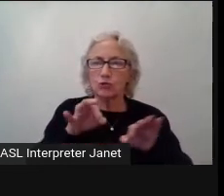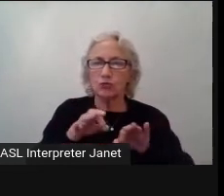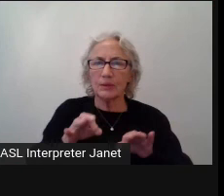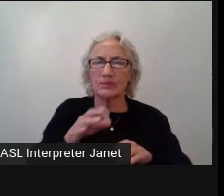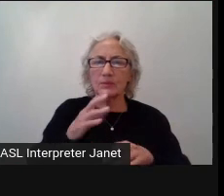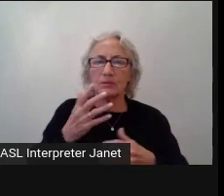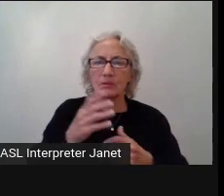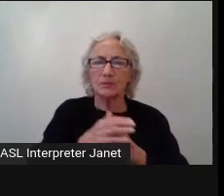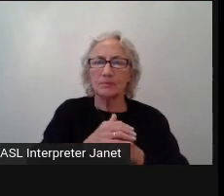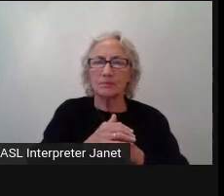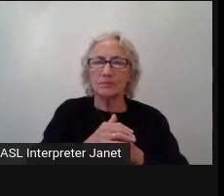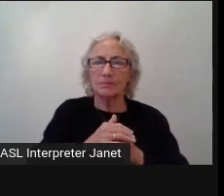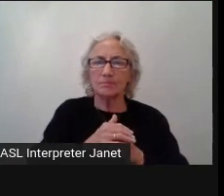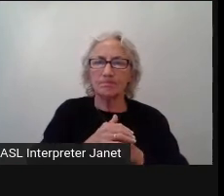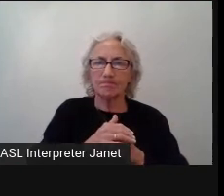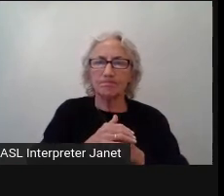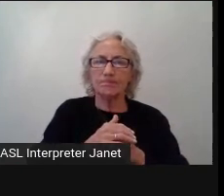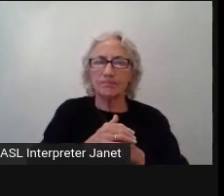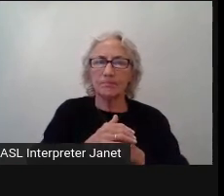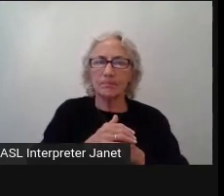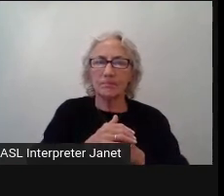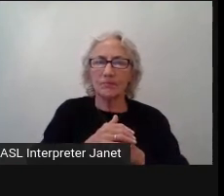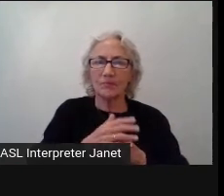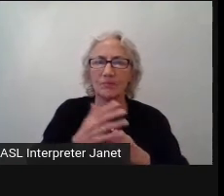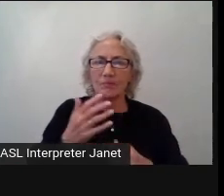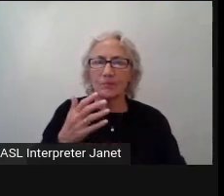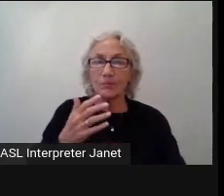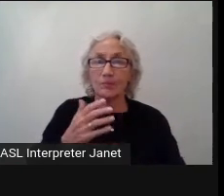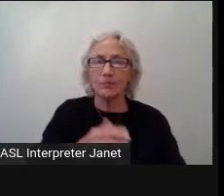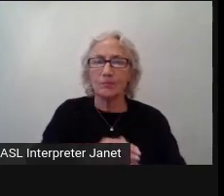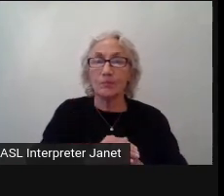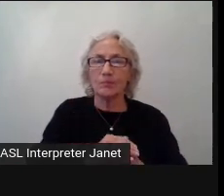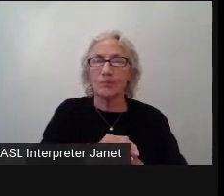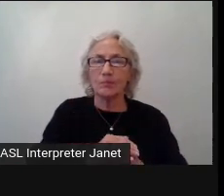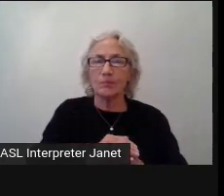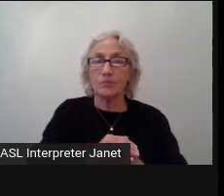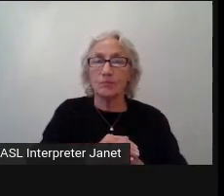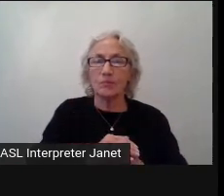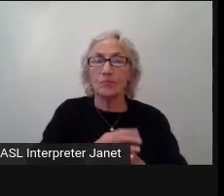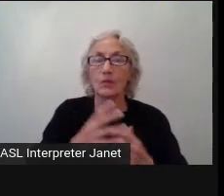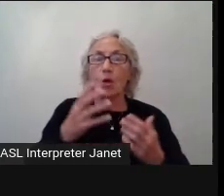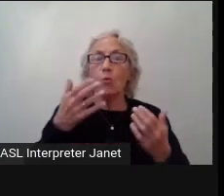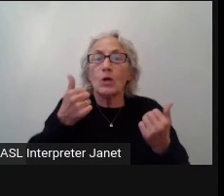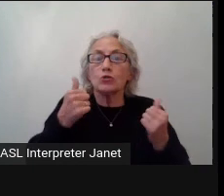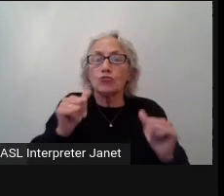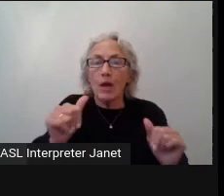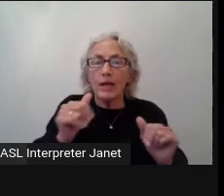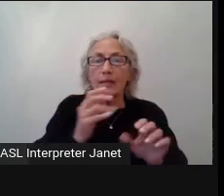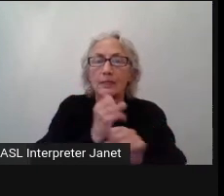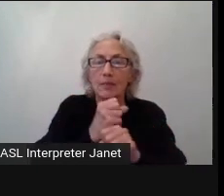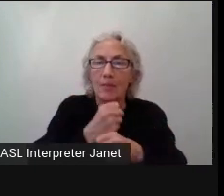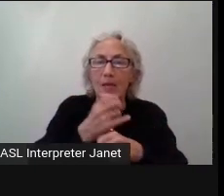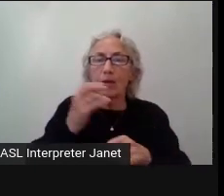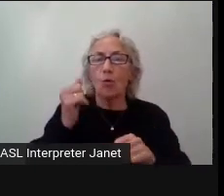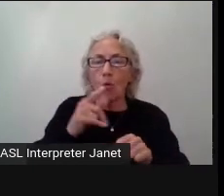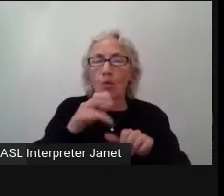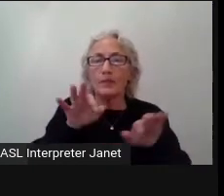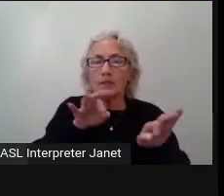to add another description. It's like, we are trying to make it easier for content directors